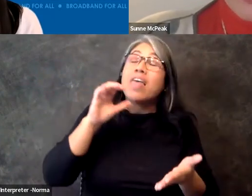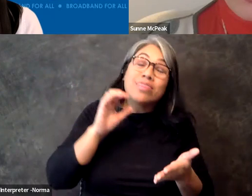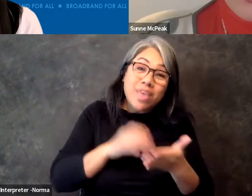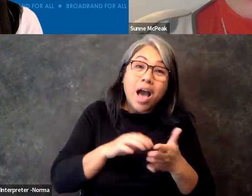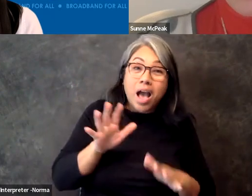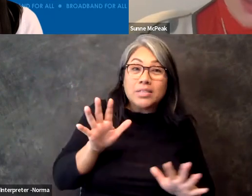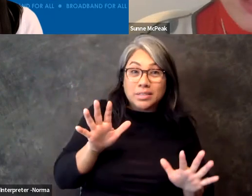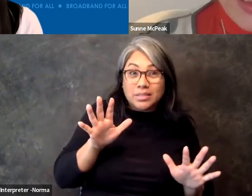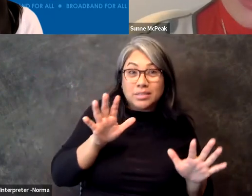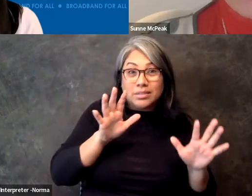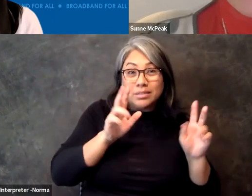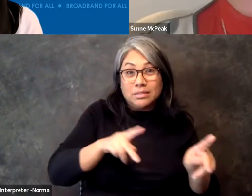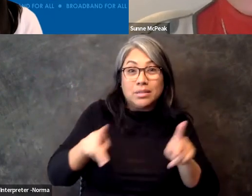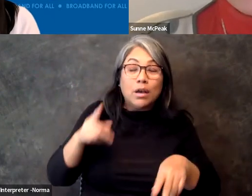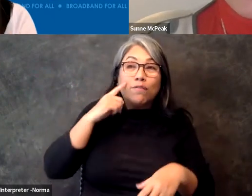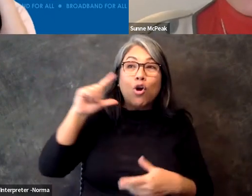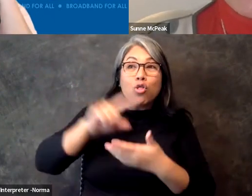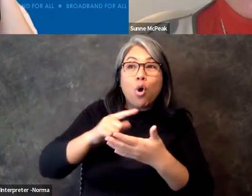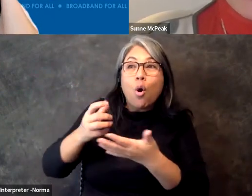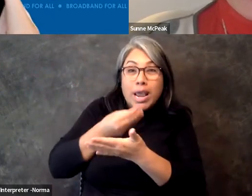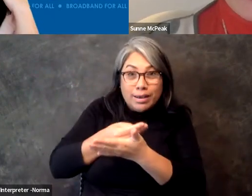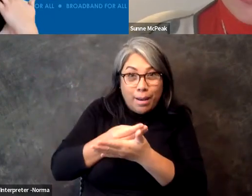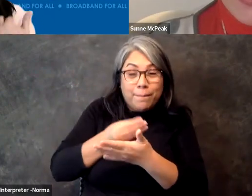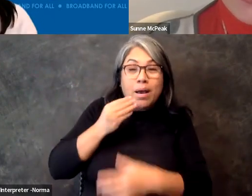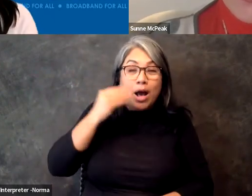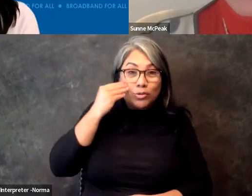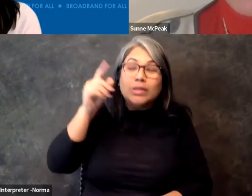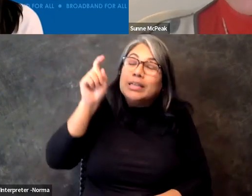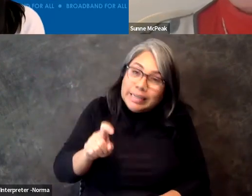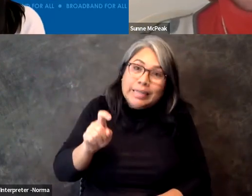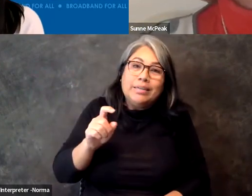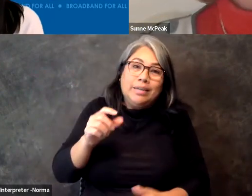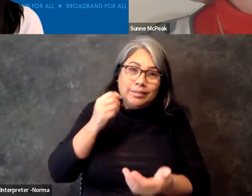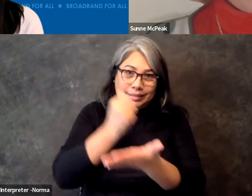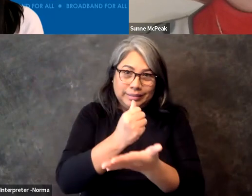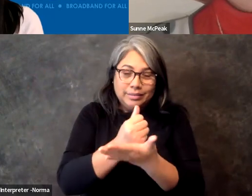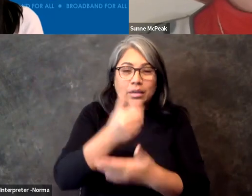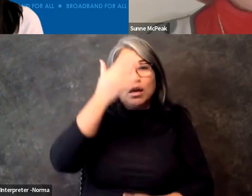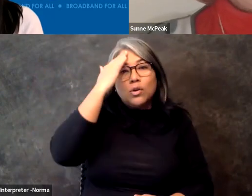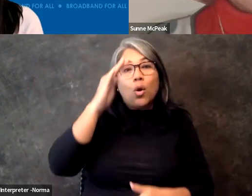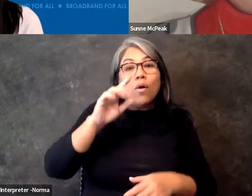for low-income households that really do need assistance. We know from experience that at